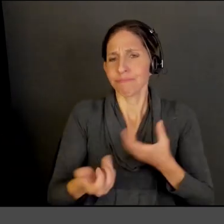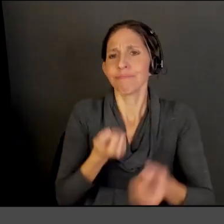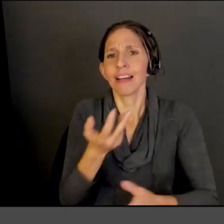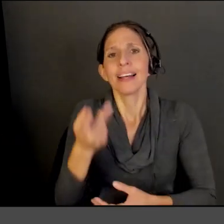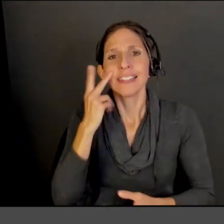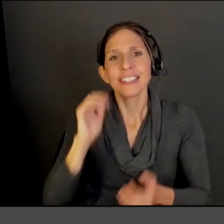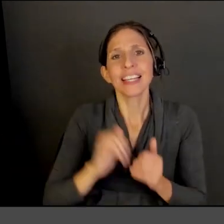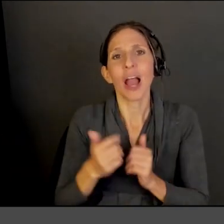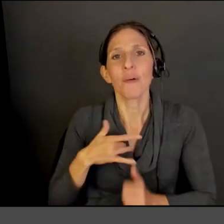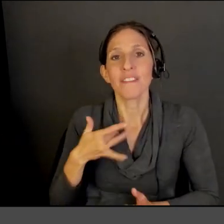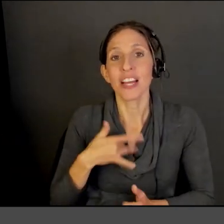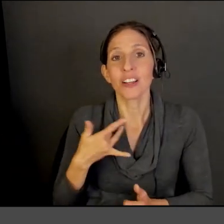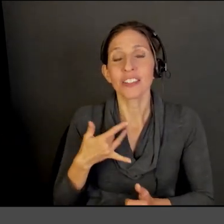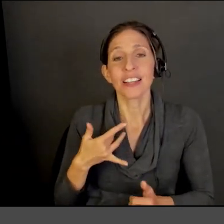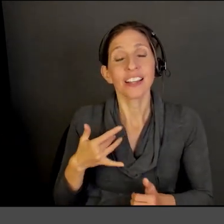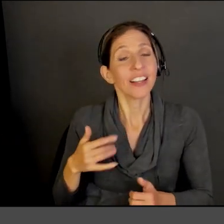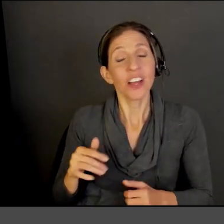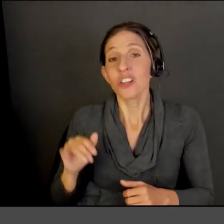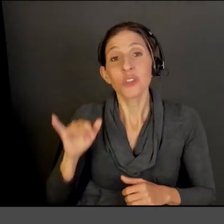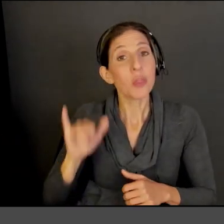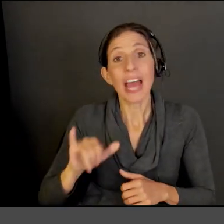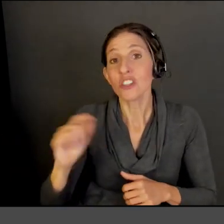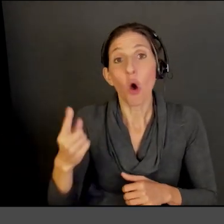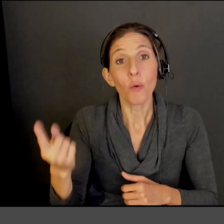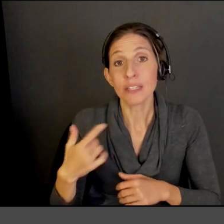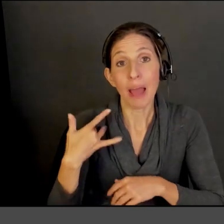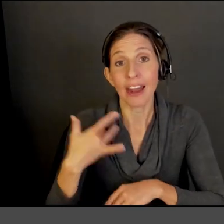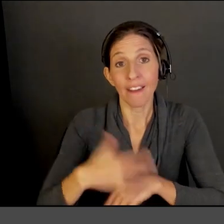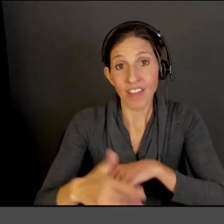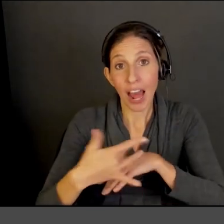AND AND THEN THE THE THE WEAVING OF ALL OF US,